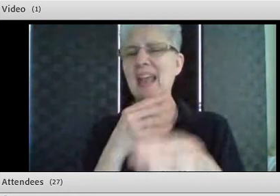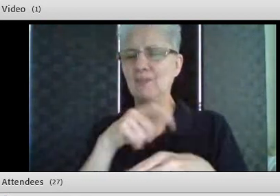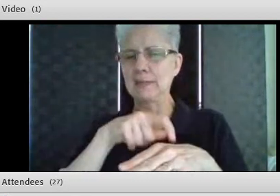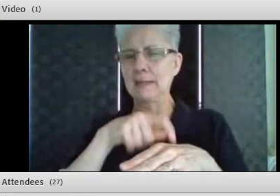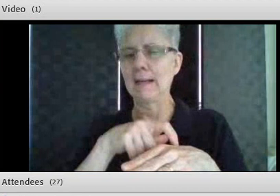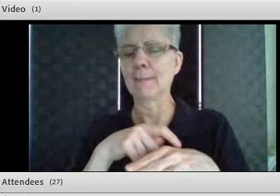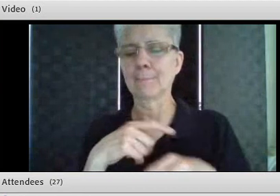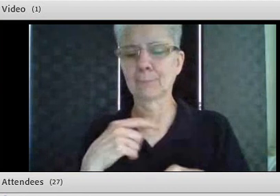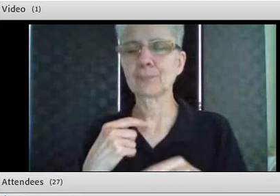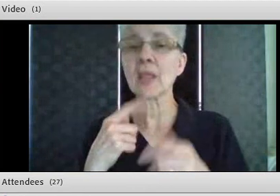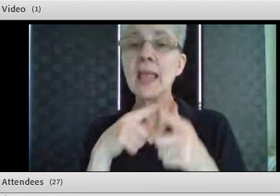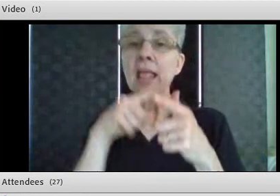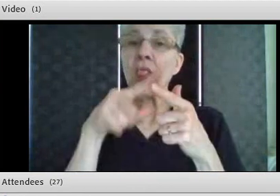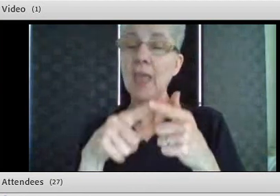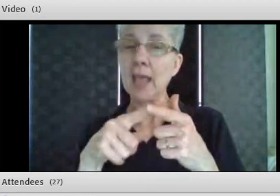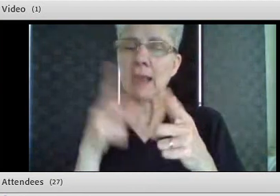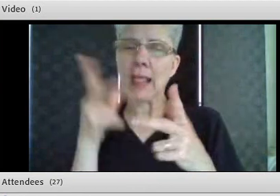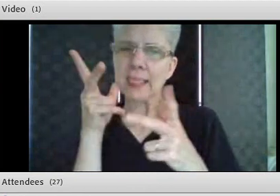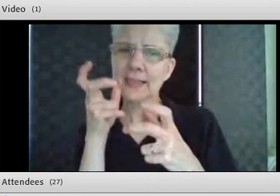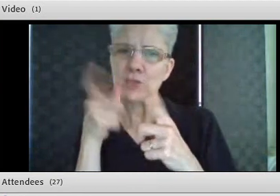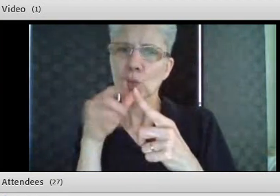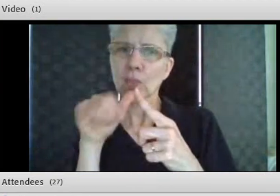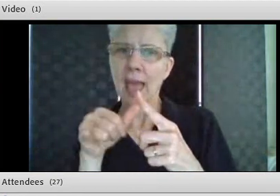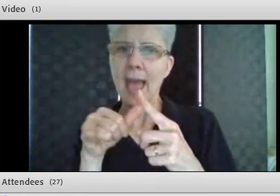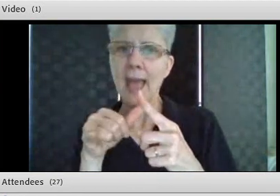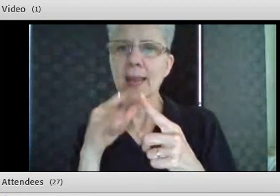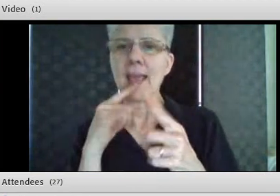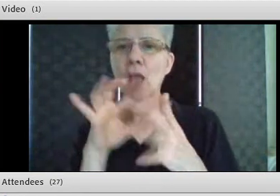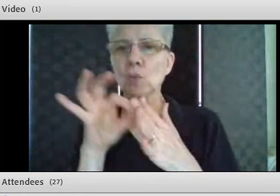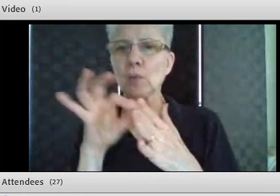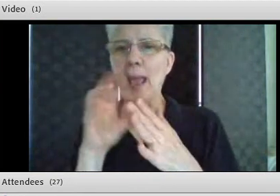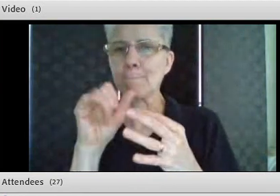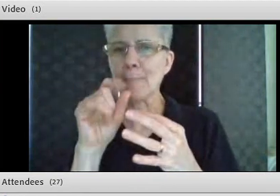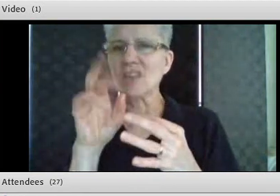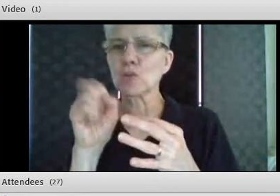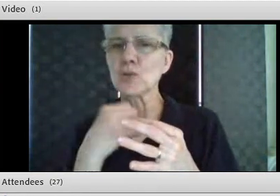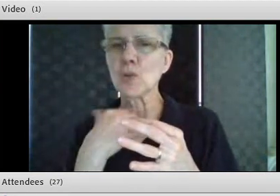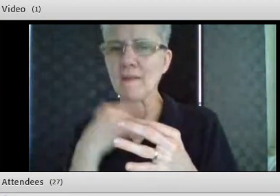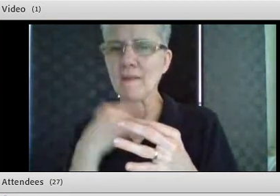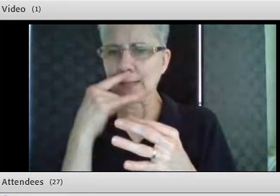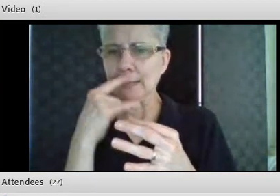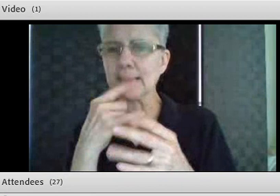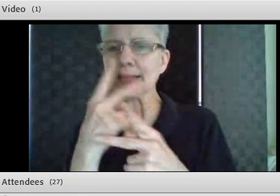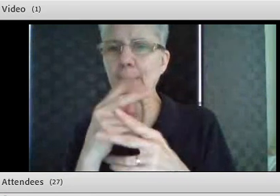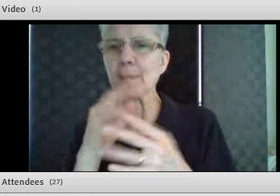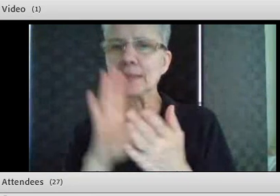so I always kind of have a list of songs that are okay for me to go to ahead of time.